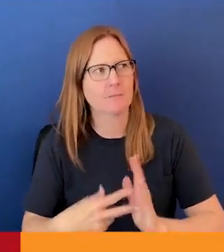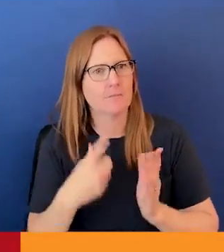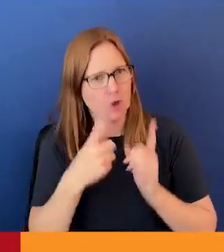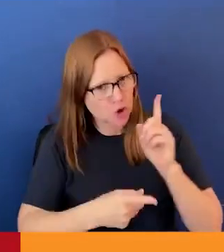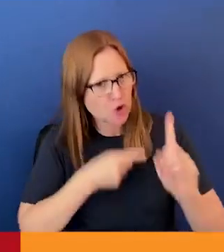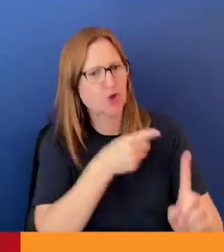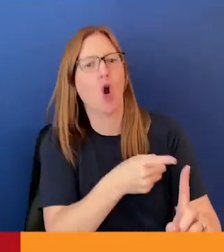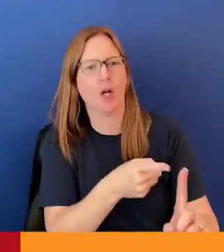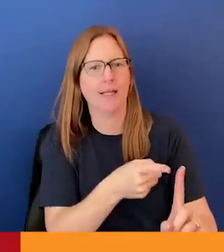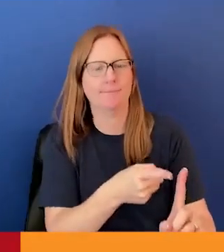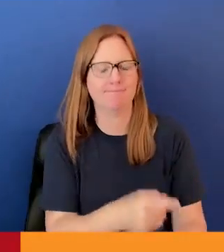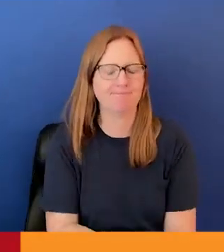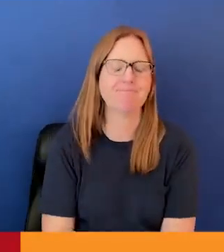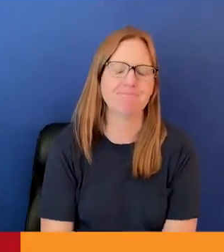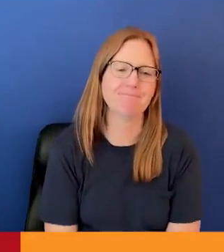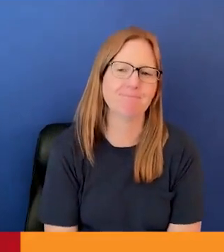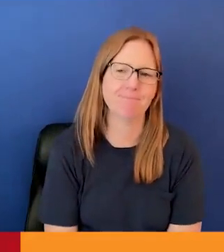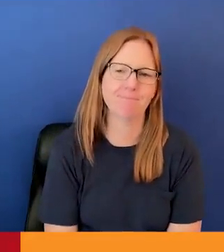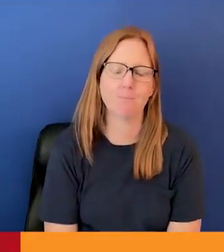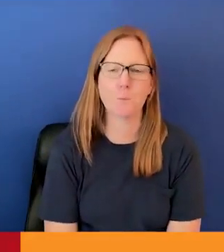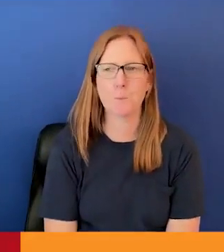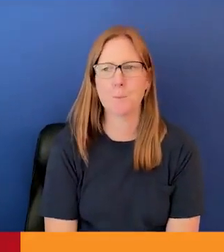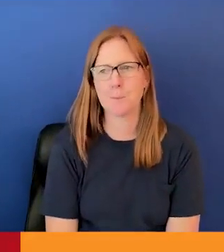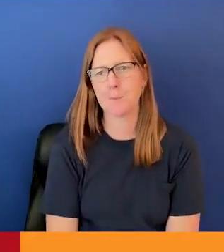population for the prize competition.